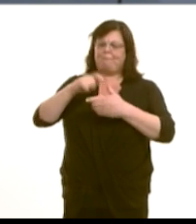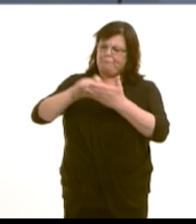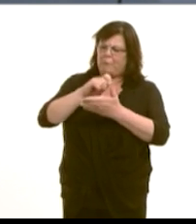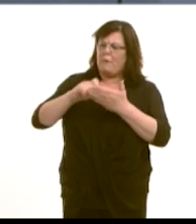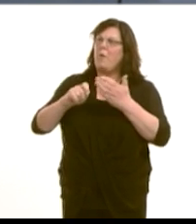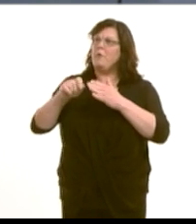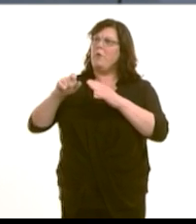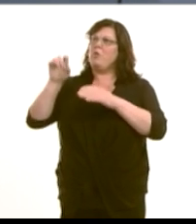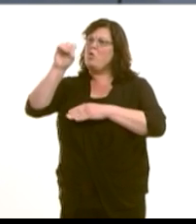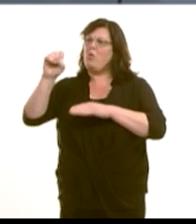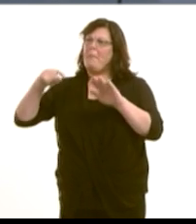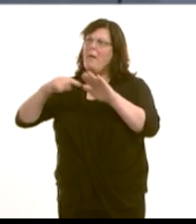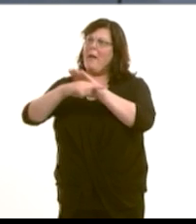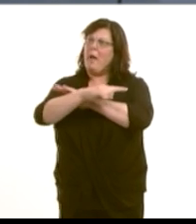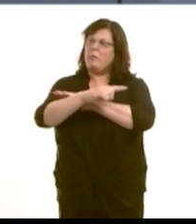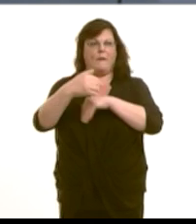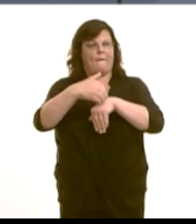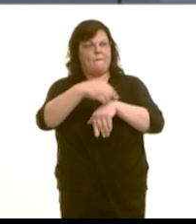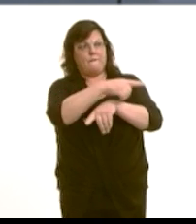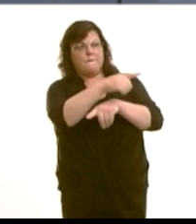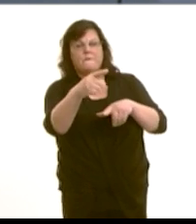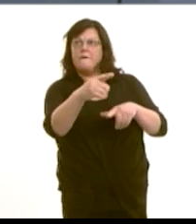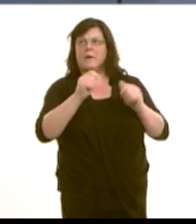a major impact on the agricultural industry, and itís important that Governments at all